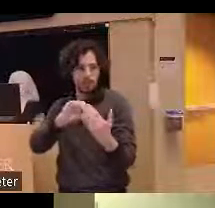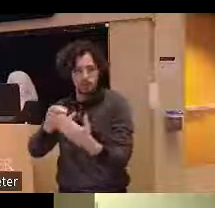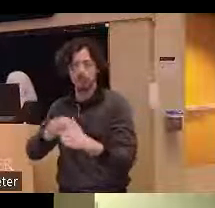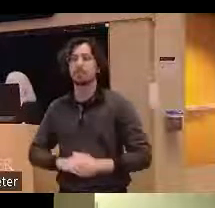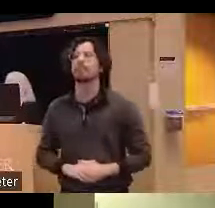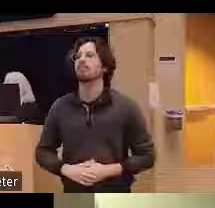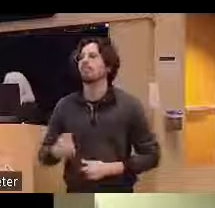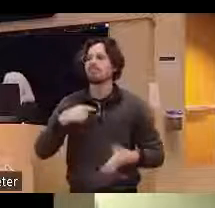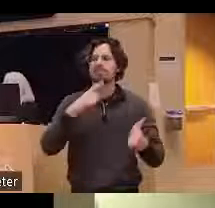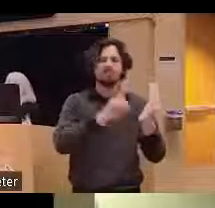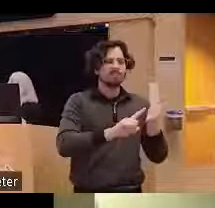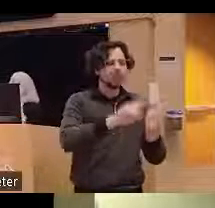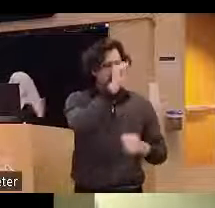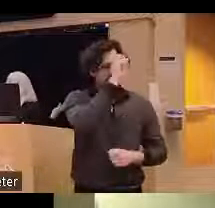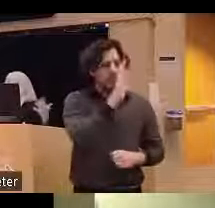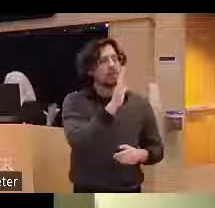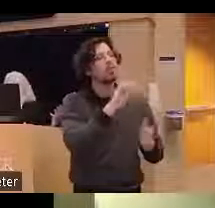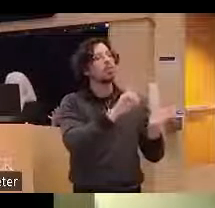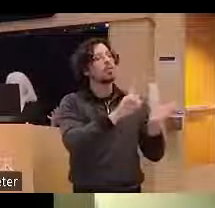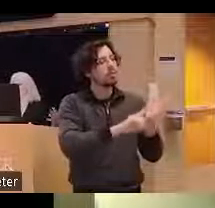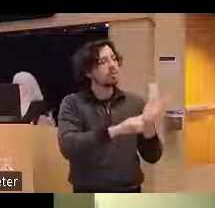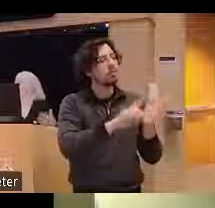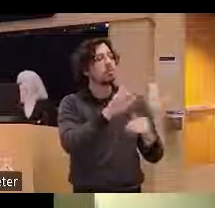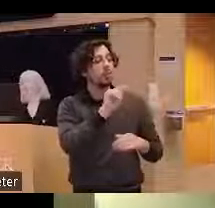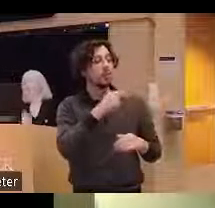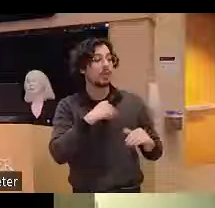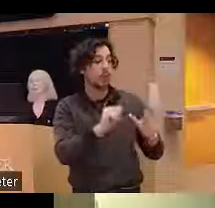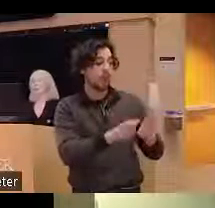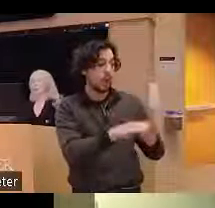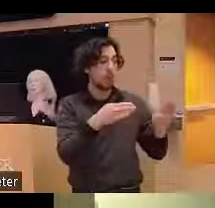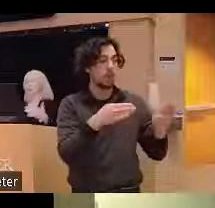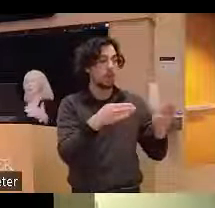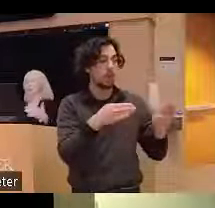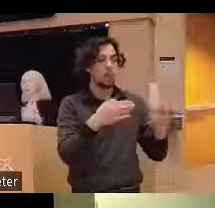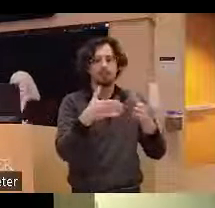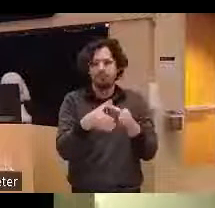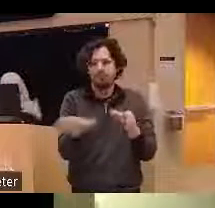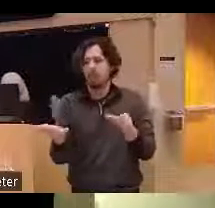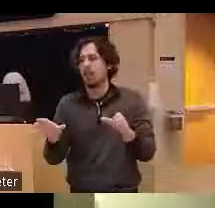Research Unit that I'd opened segregated my cases into familial and sporadic got all their